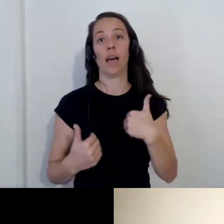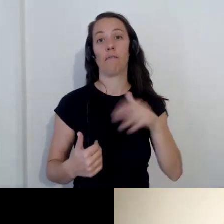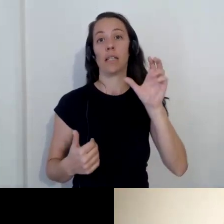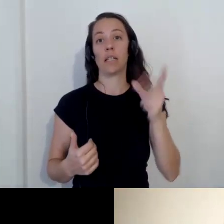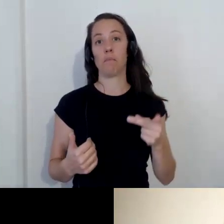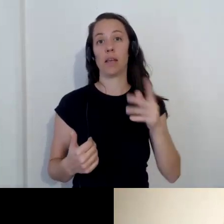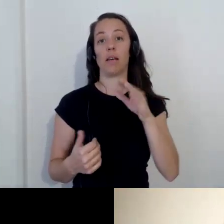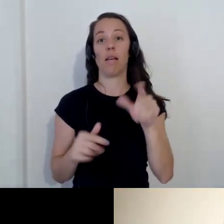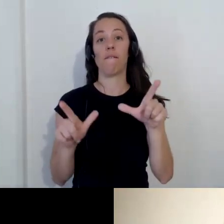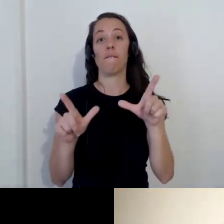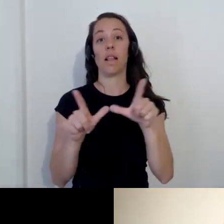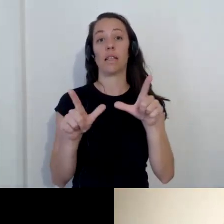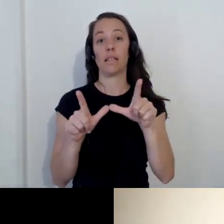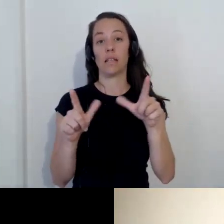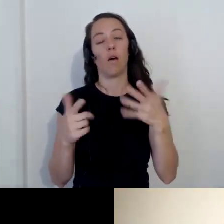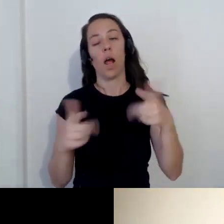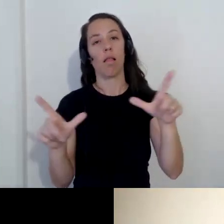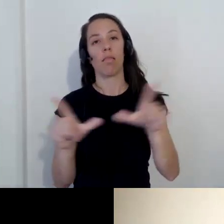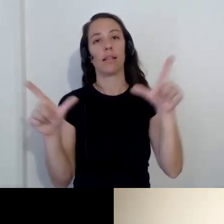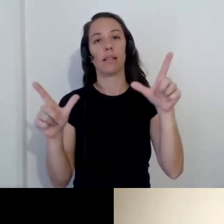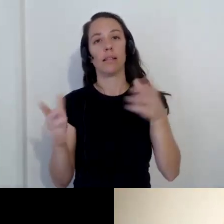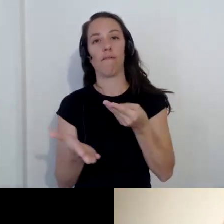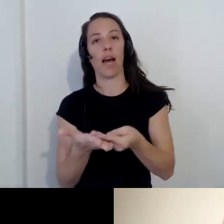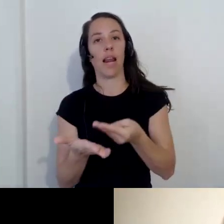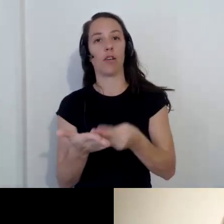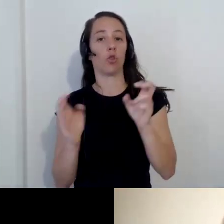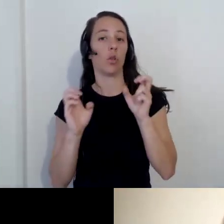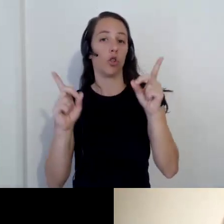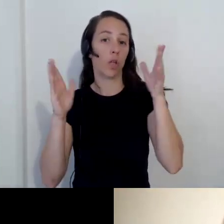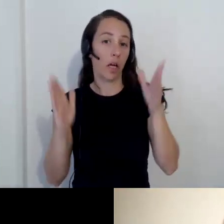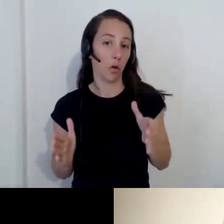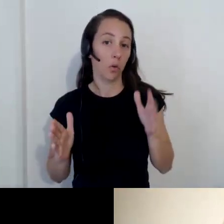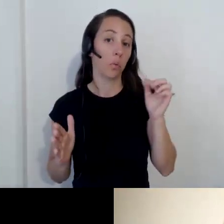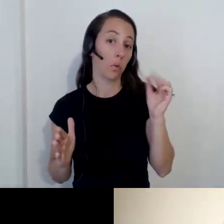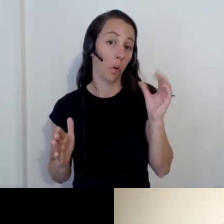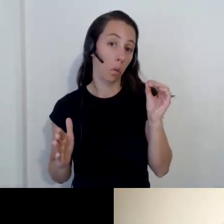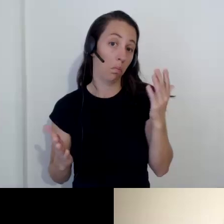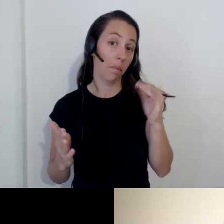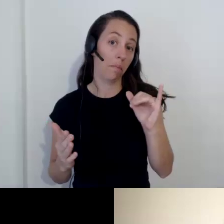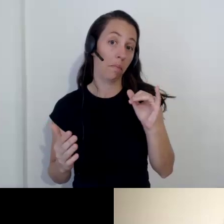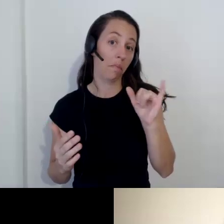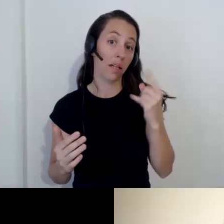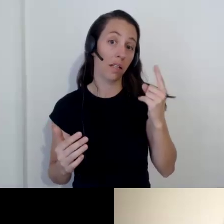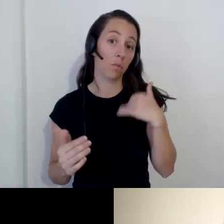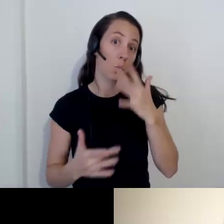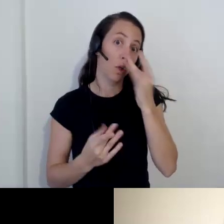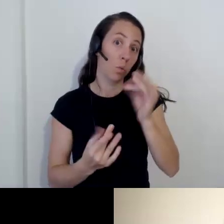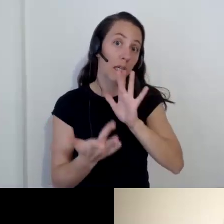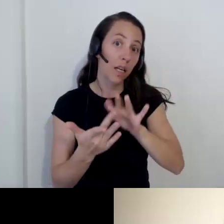So maybe that's somebody that's interested in connecting with you.